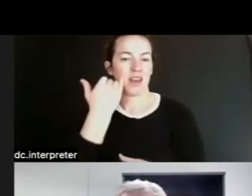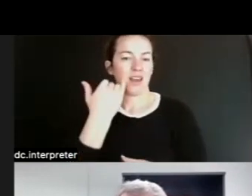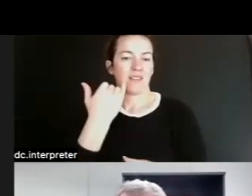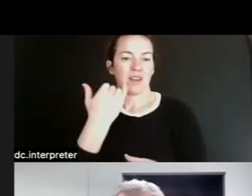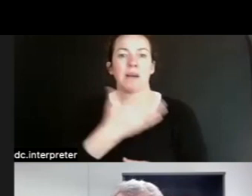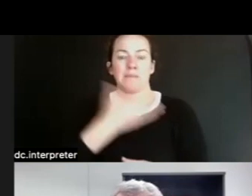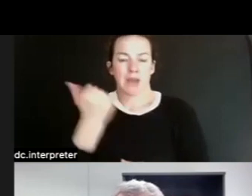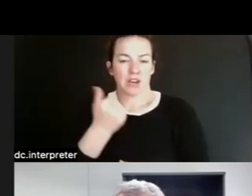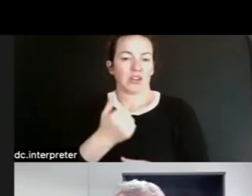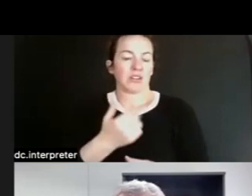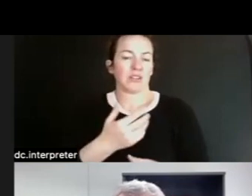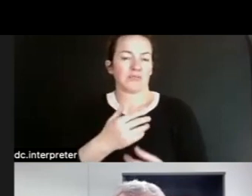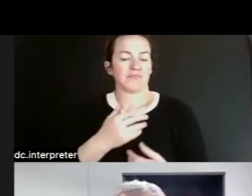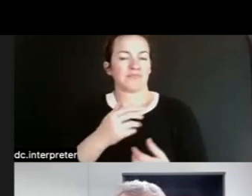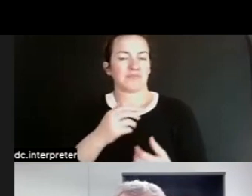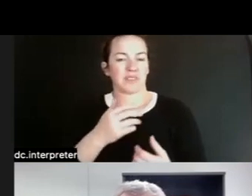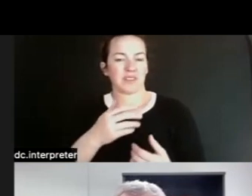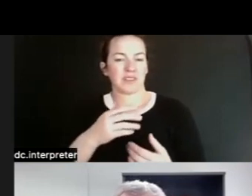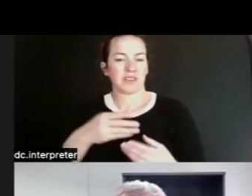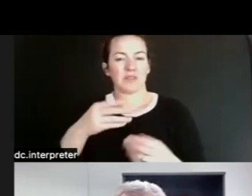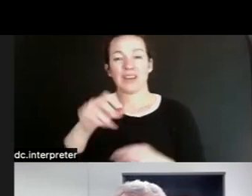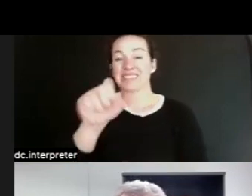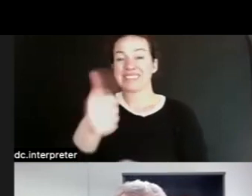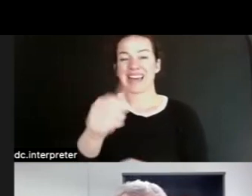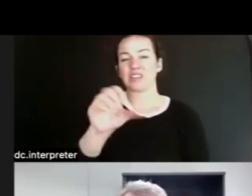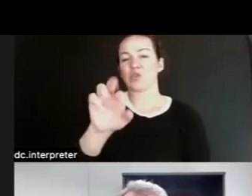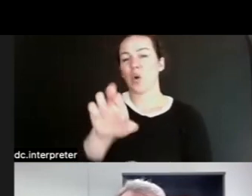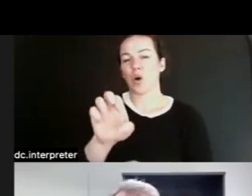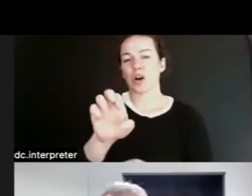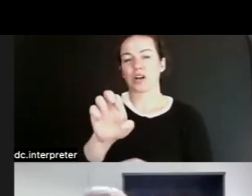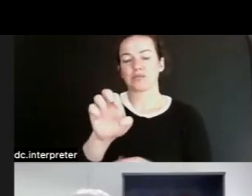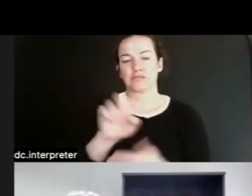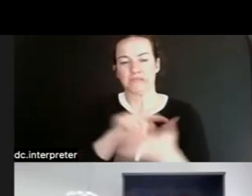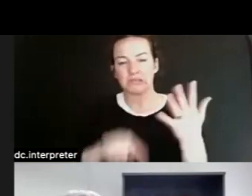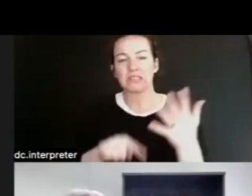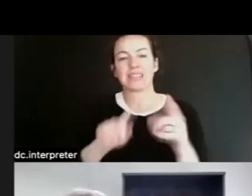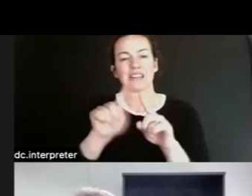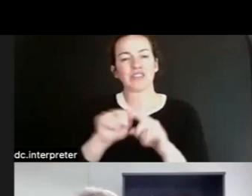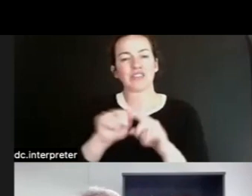approach. We have you know our ten core components which are different areas that where we provide